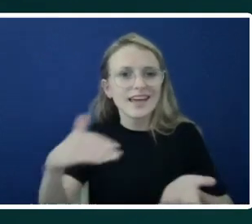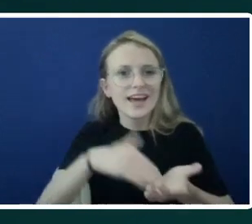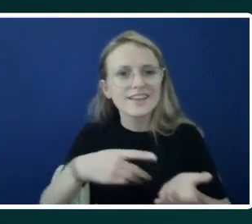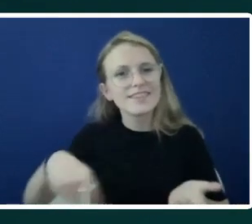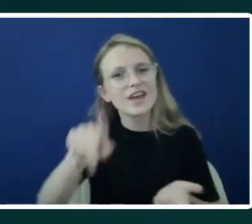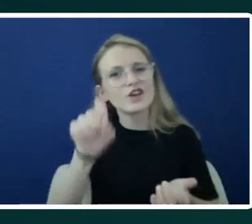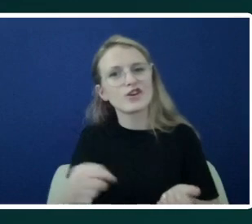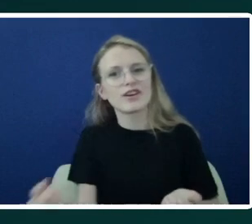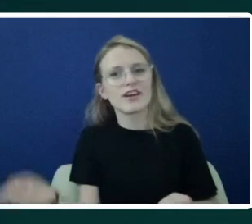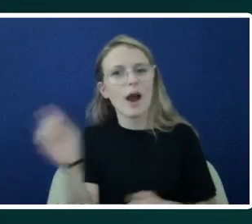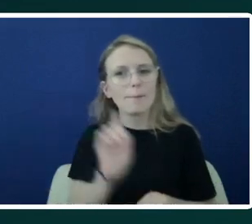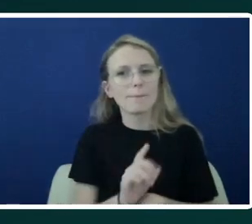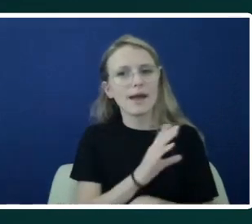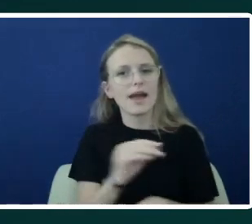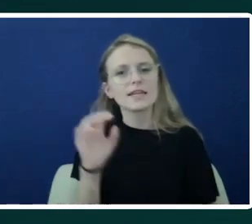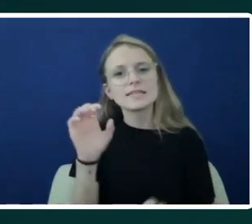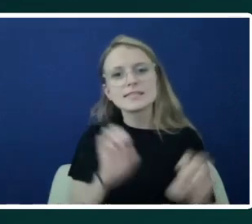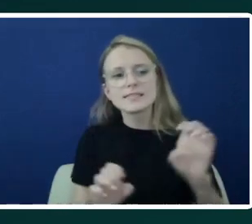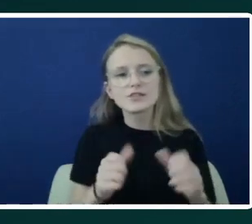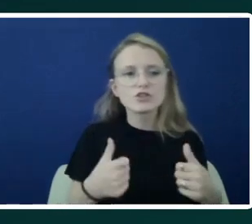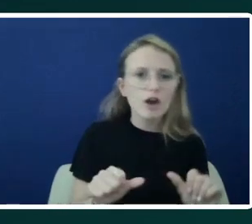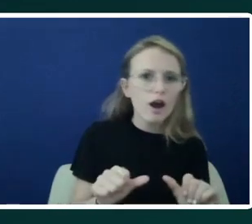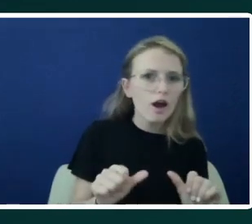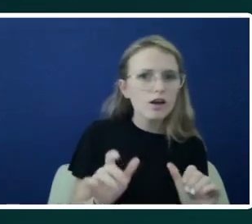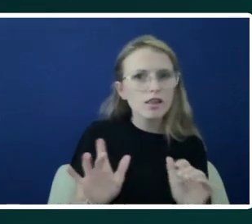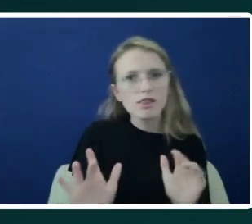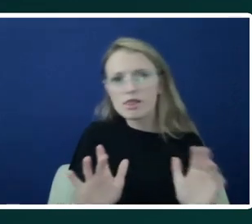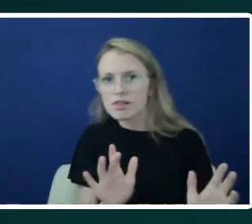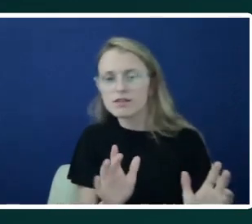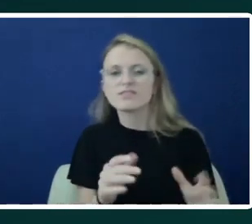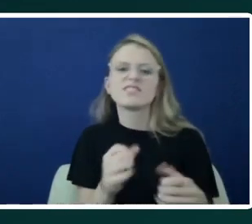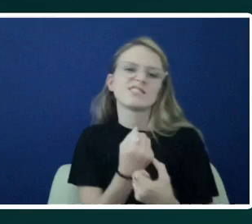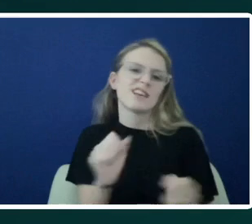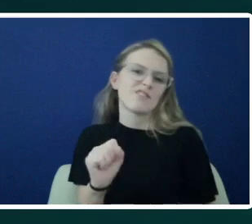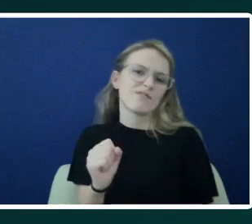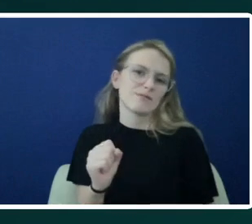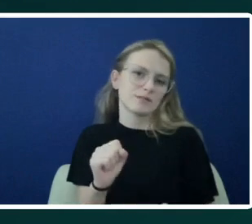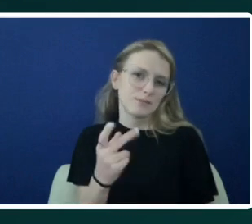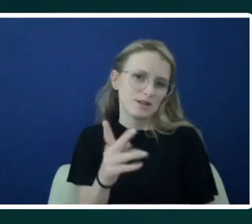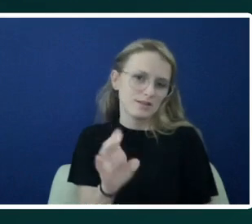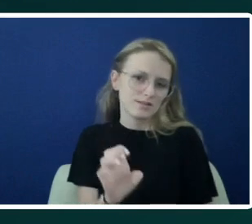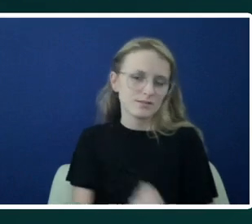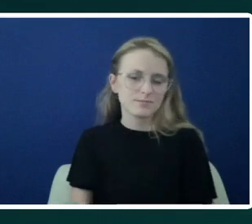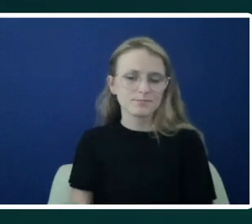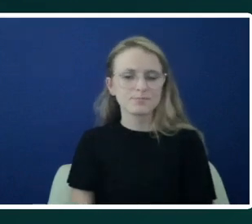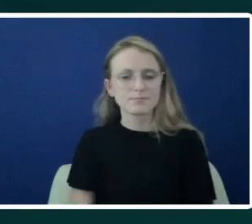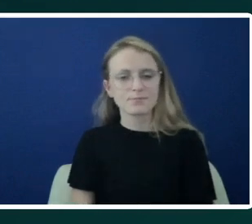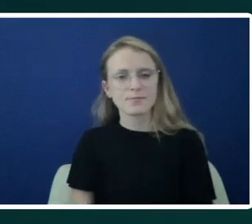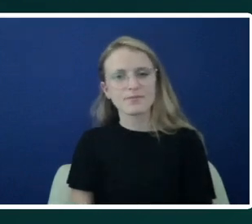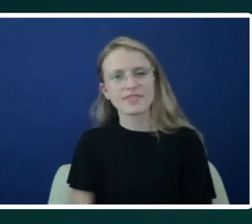experiment in a safe space. And so, this is some of the work that the New Thing Art